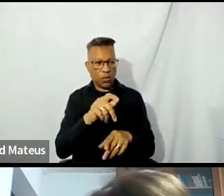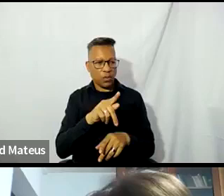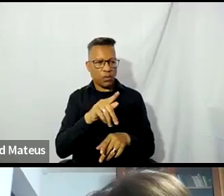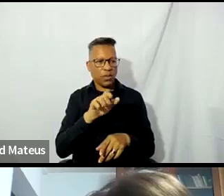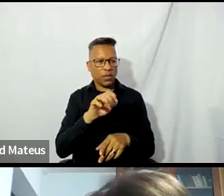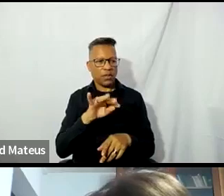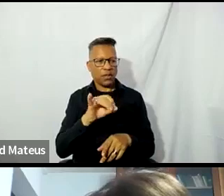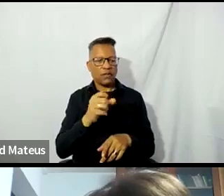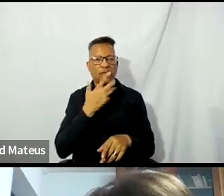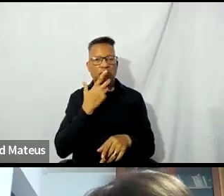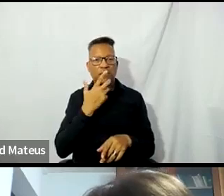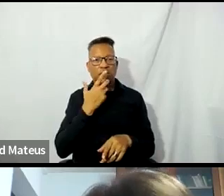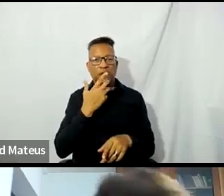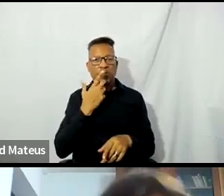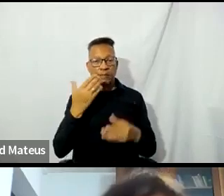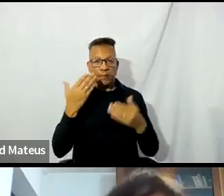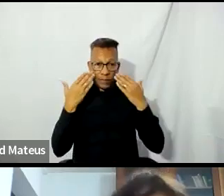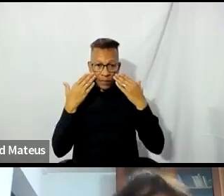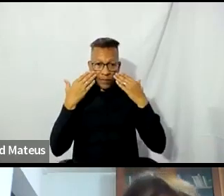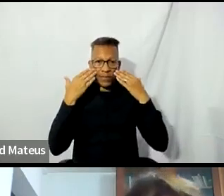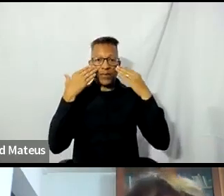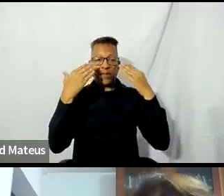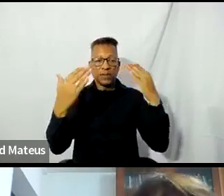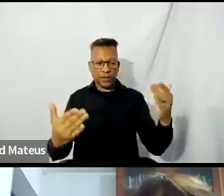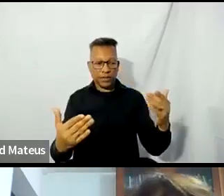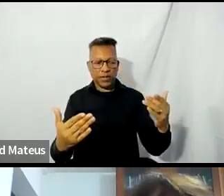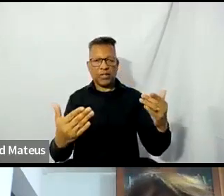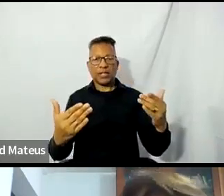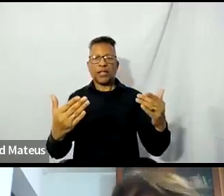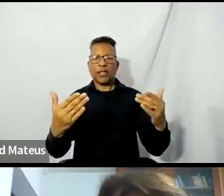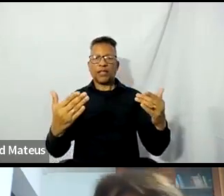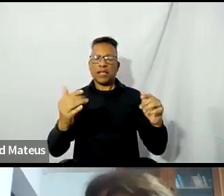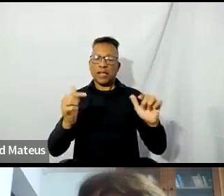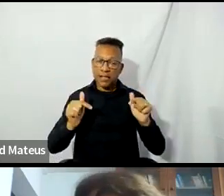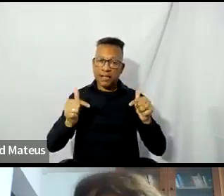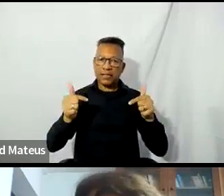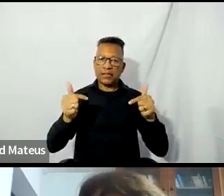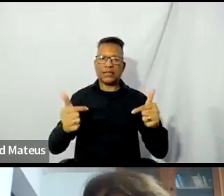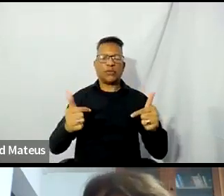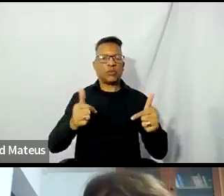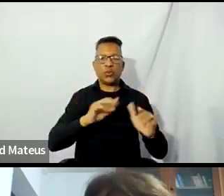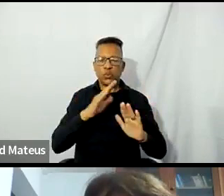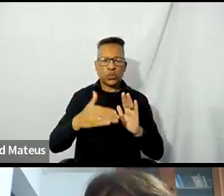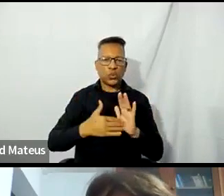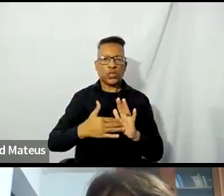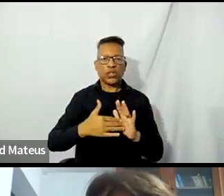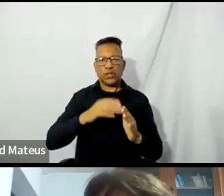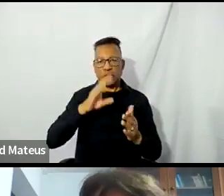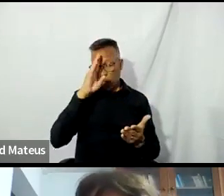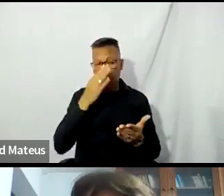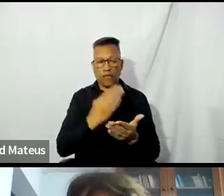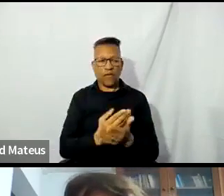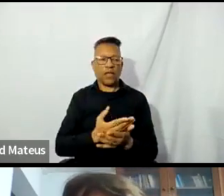in our in our lessons the in our lessons, the justice and the democratic ideals the democratic ideals that we believe